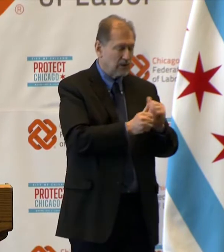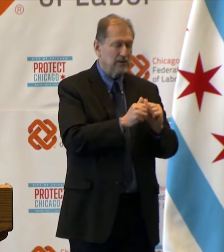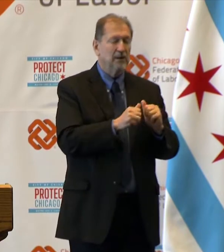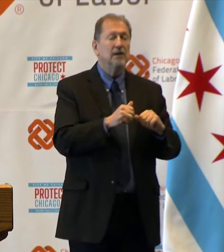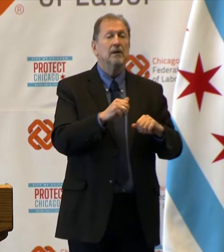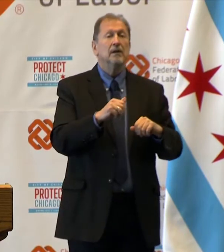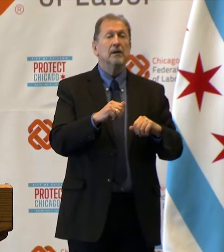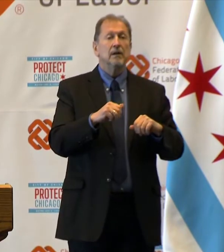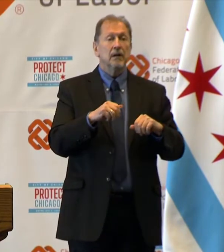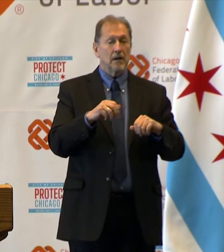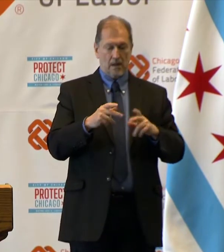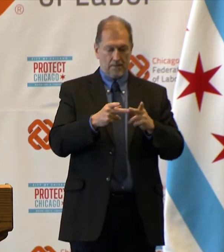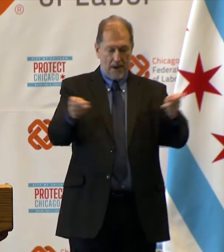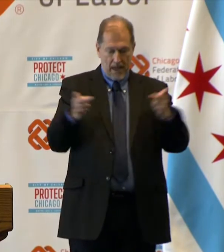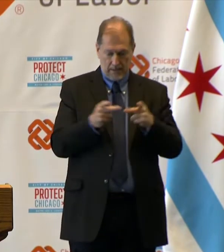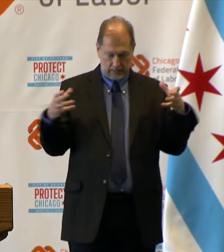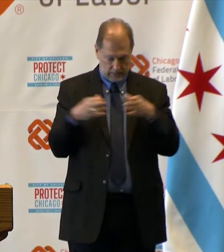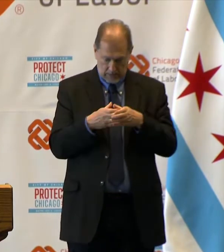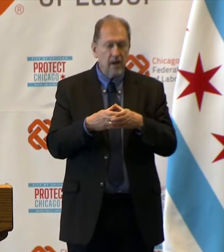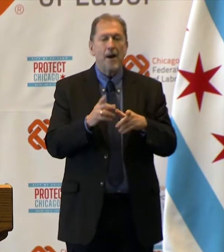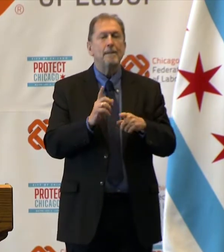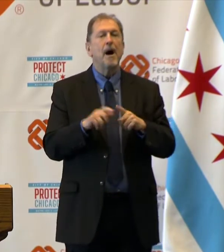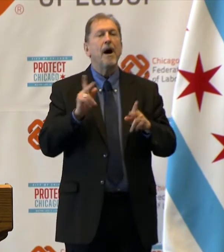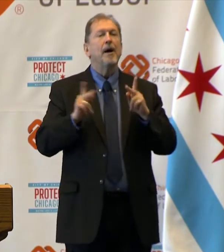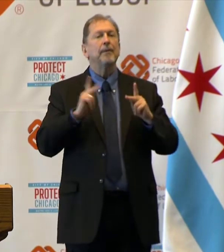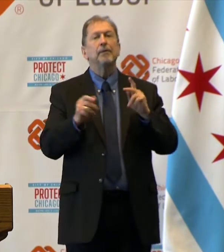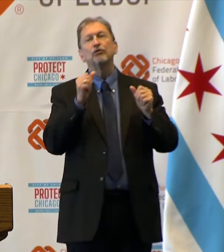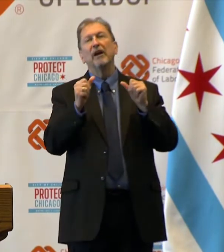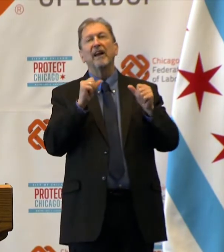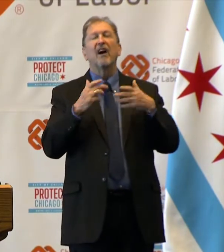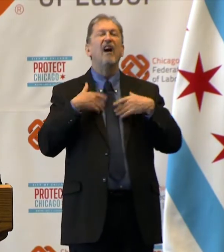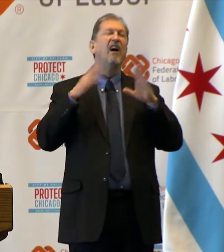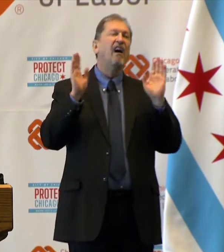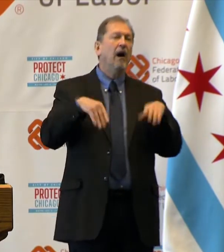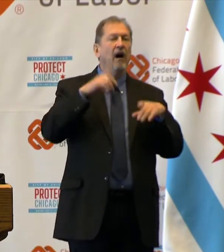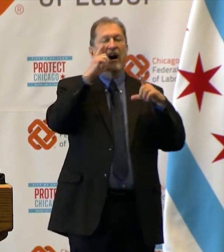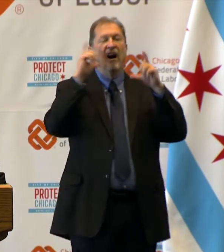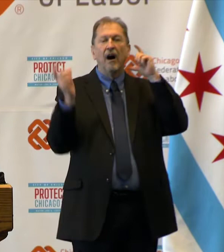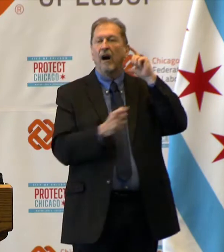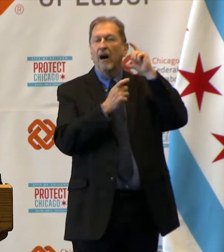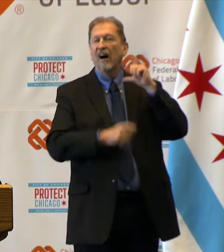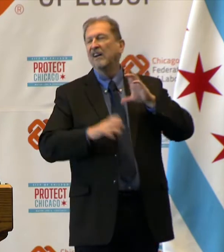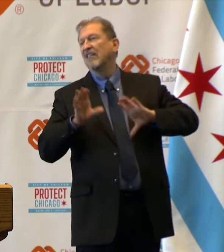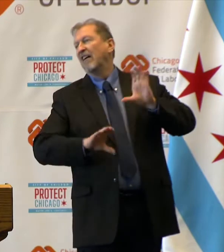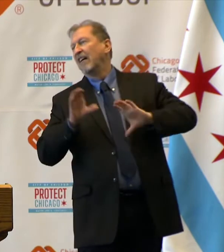IS CAUSING THE OUTBREAKS IT'S THE RISKY BEHAVIOR IN THOSE